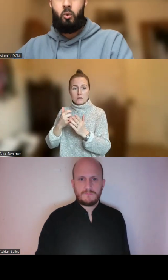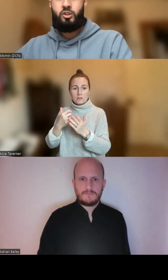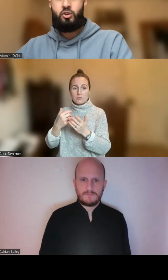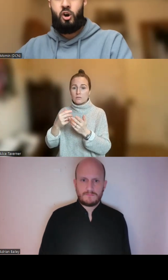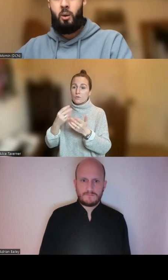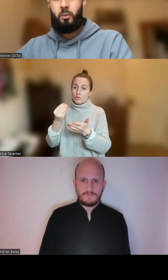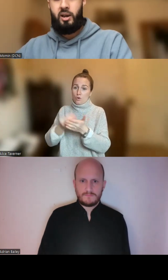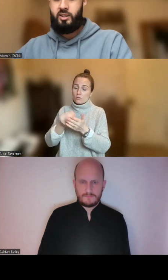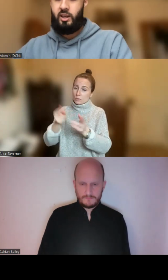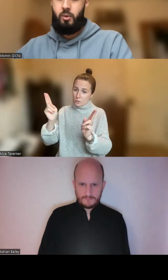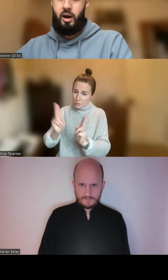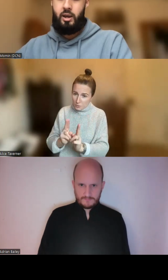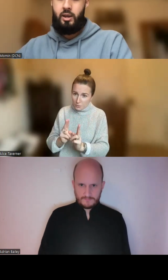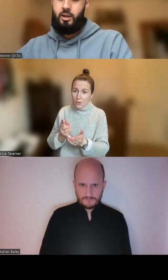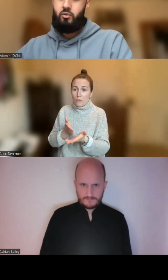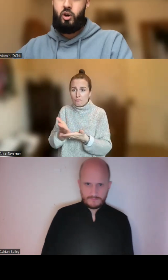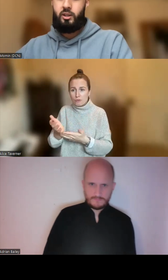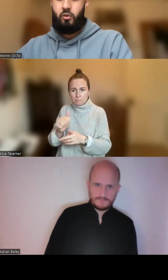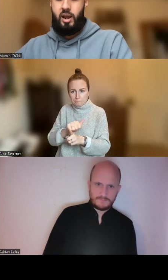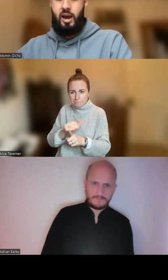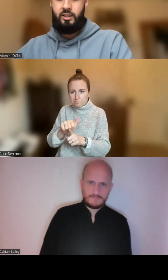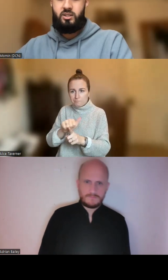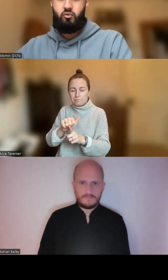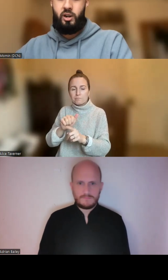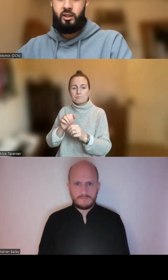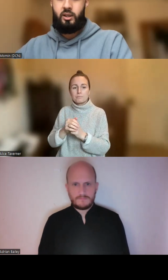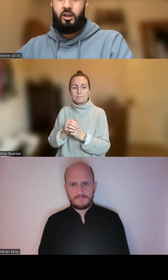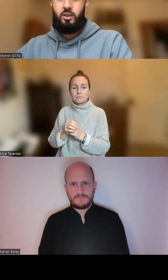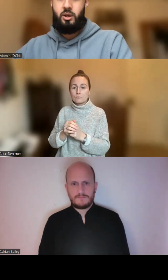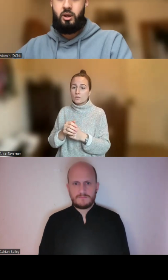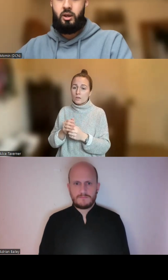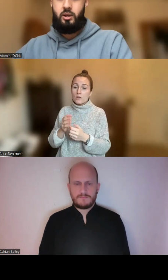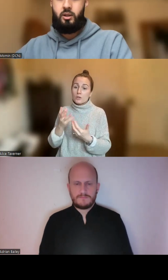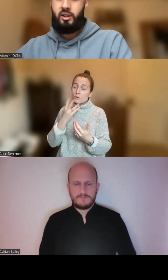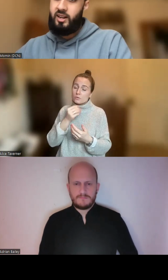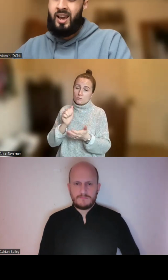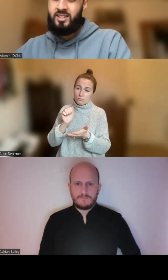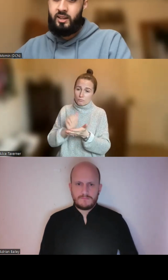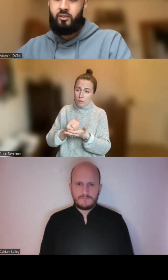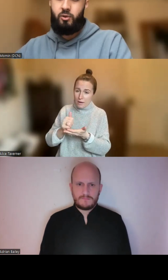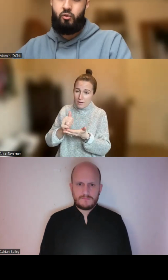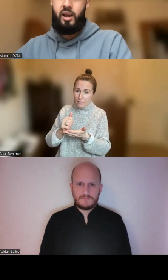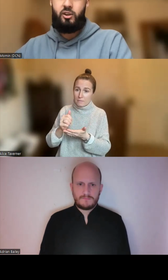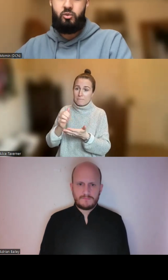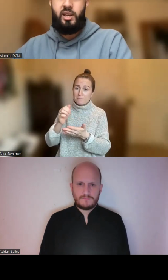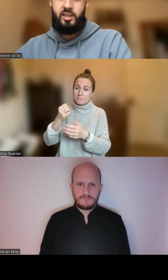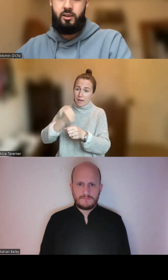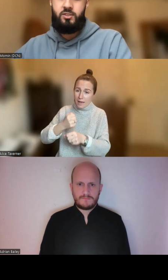Once you start optimizing it by running the right ads and testing for the right creatives,